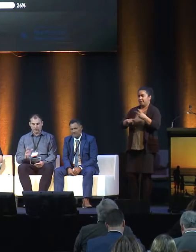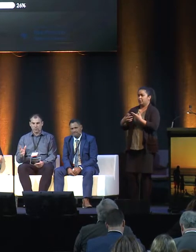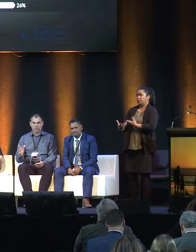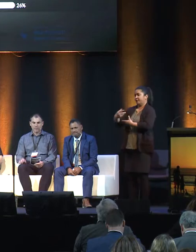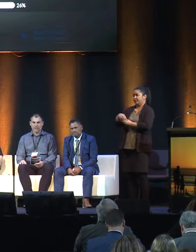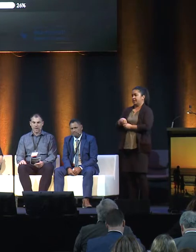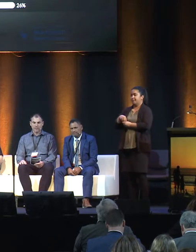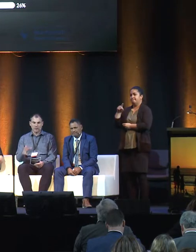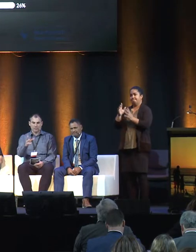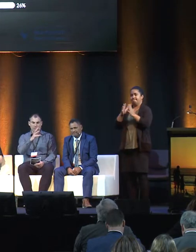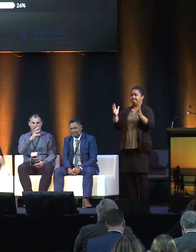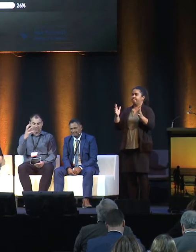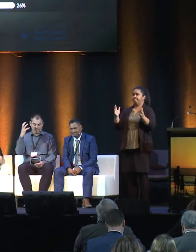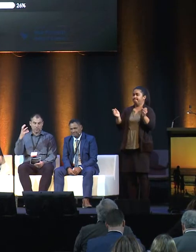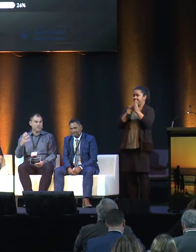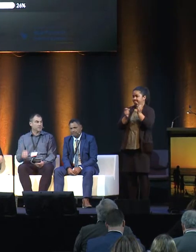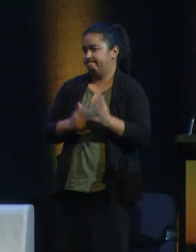a huge one that came out, and you look at the roadmap obviously it's so busy and got